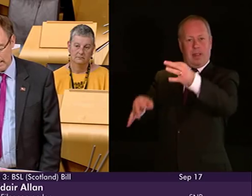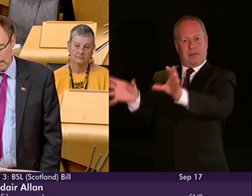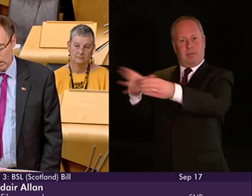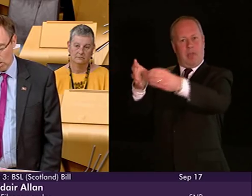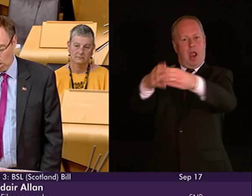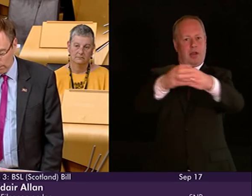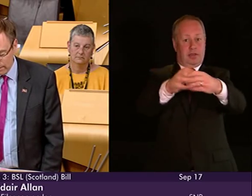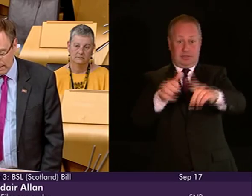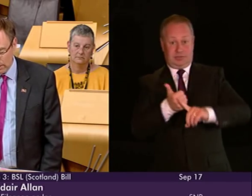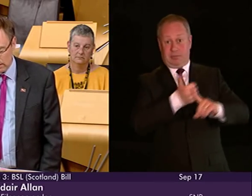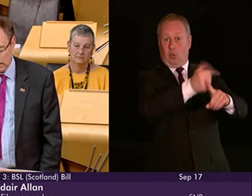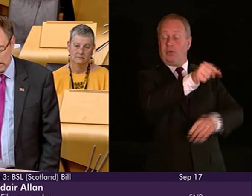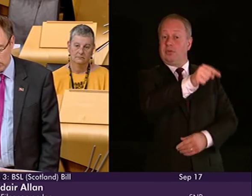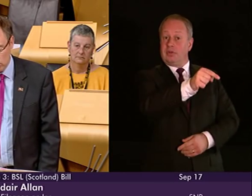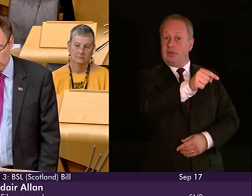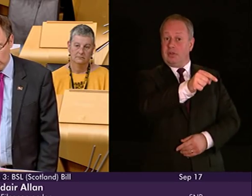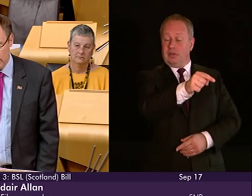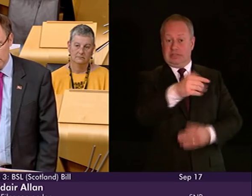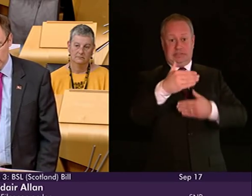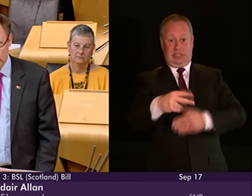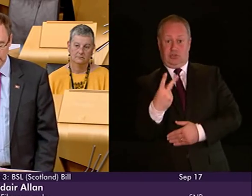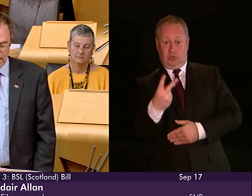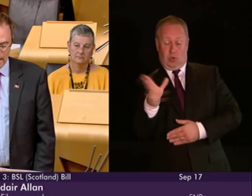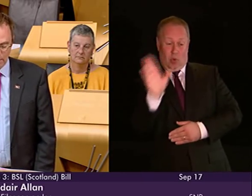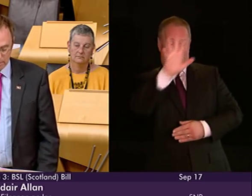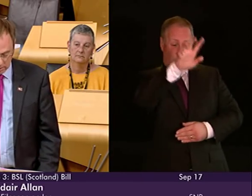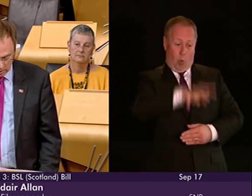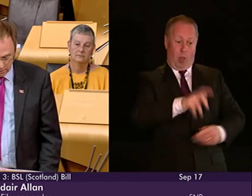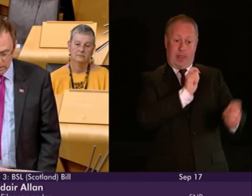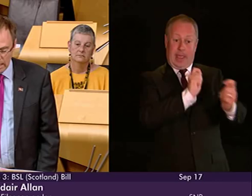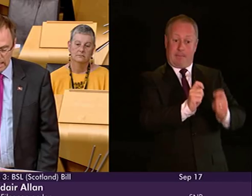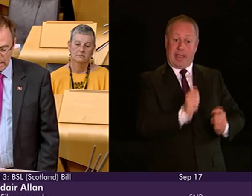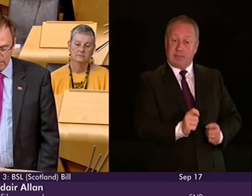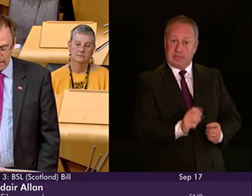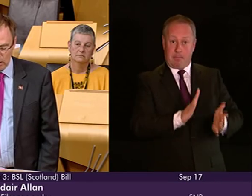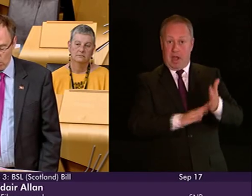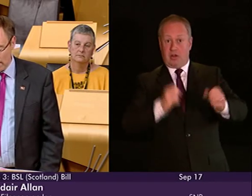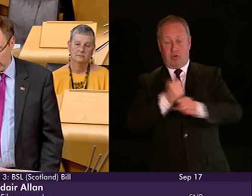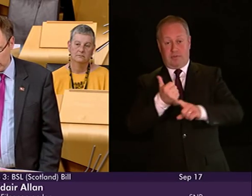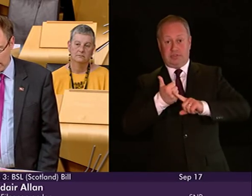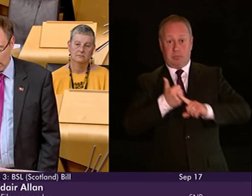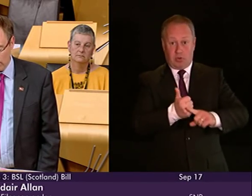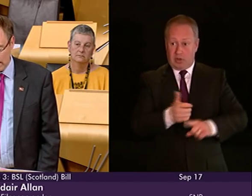indeed, all the stage 2 amendments were supported by Mr Griffin as well as all members of